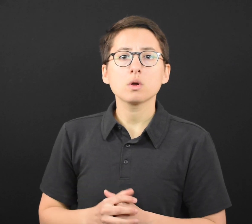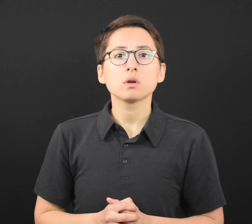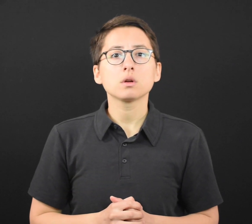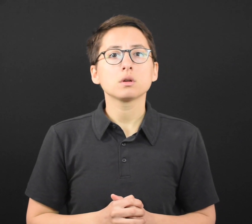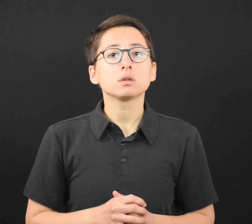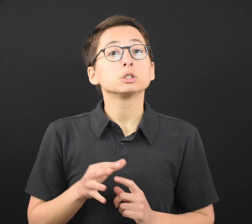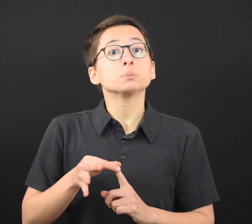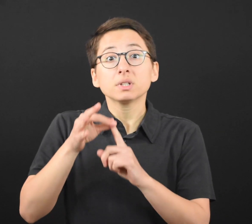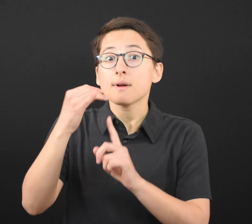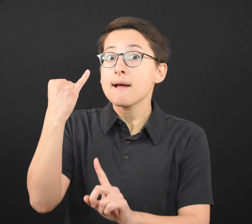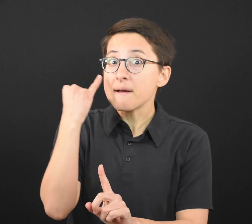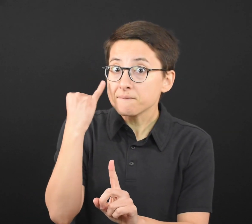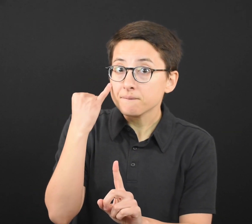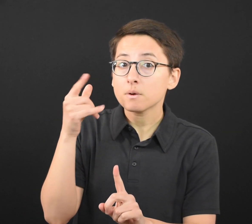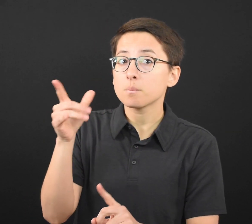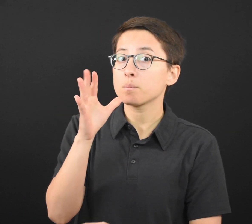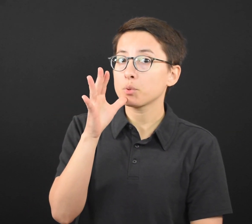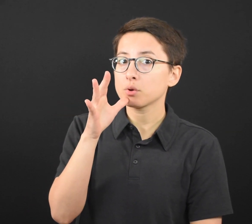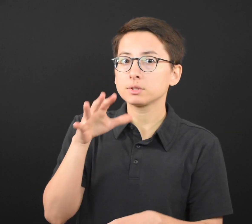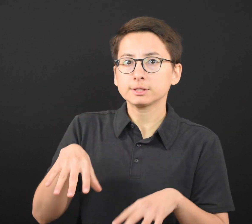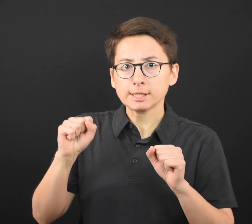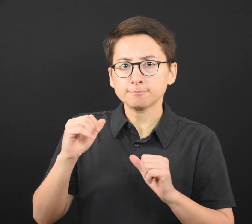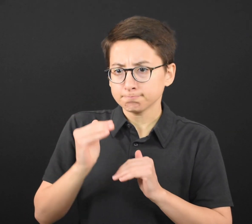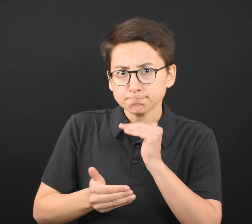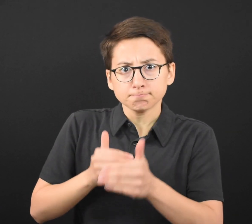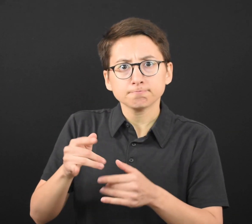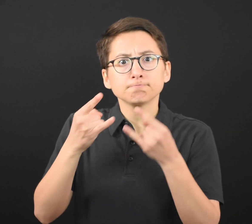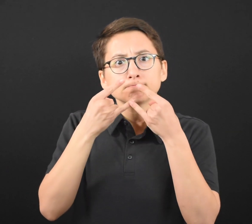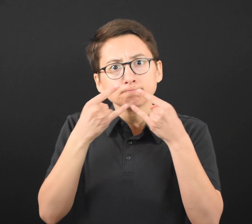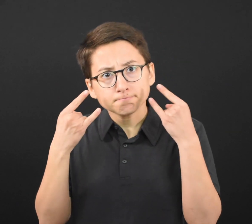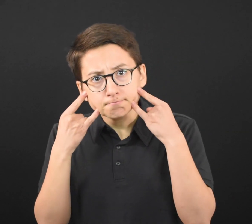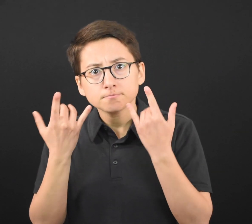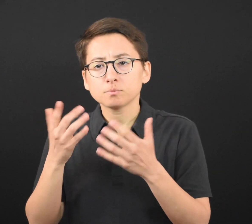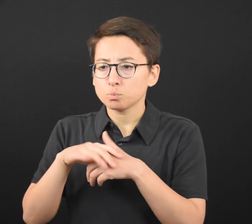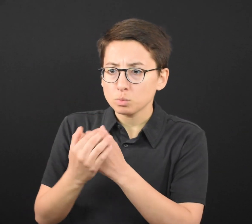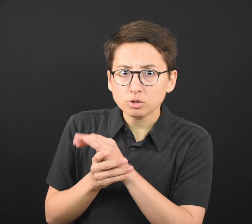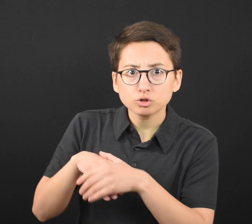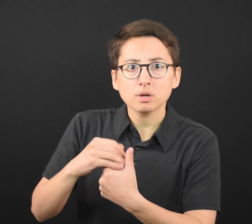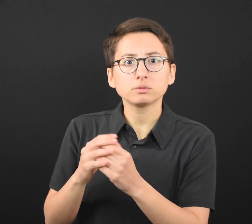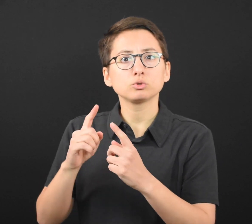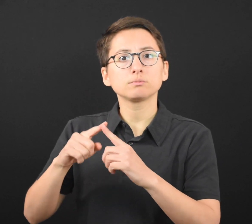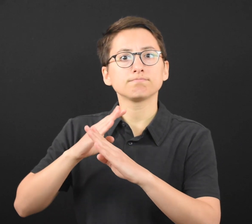especially when the mother takes steps (such as wearing a mask and her washing hands)